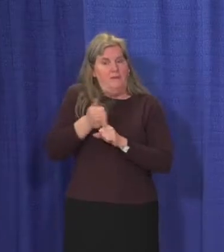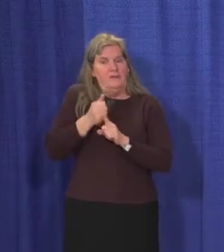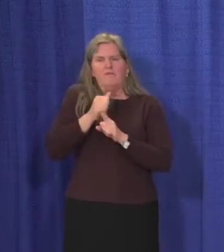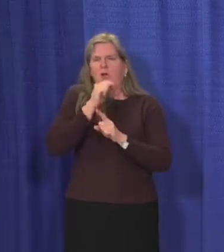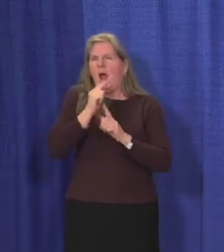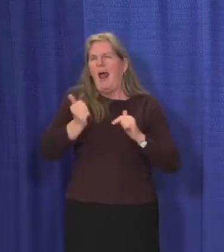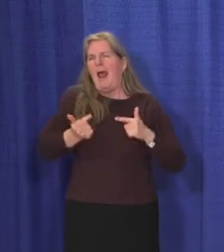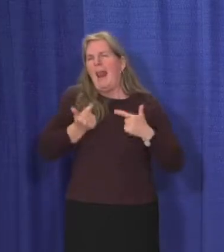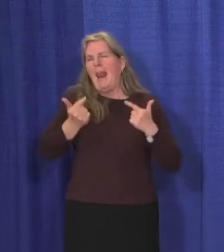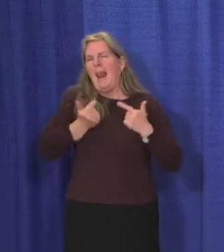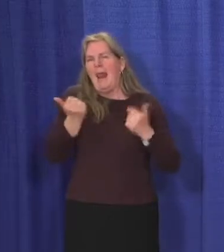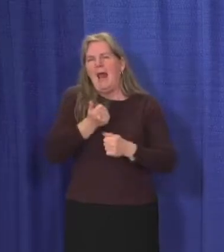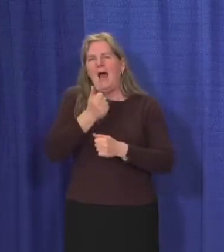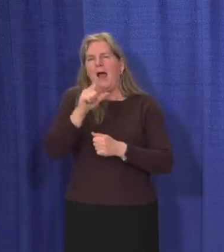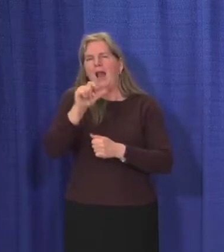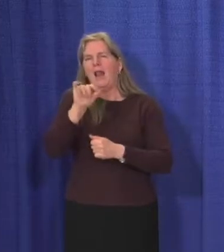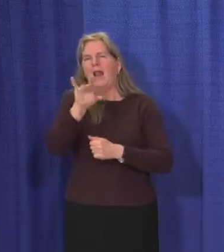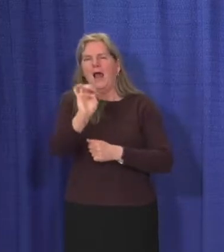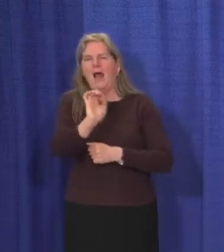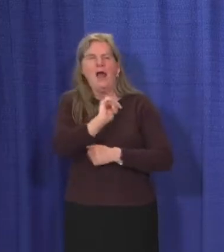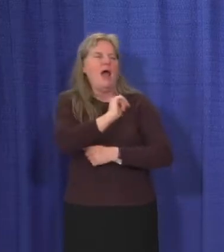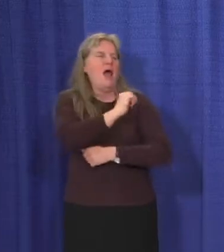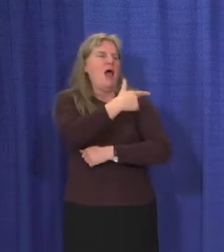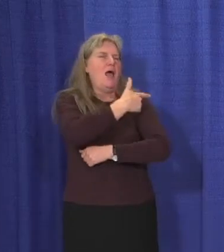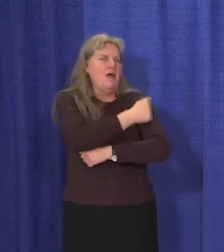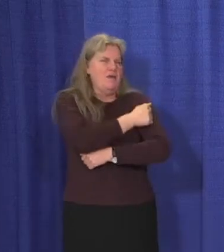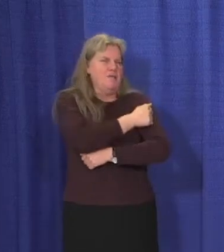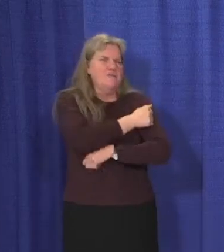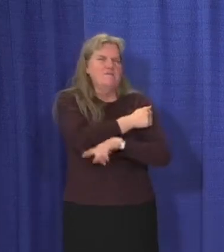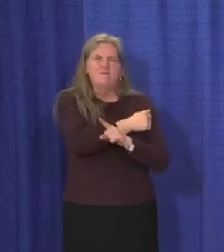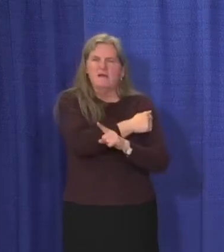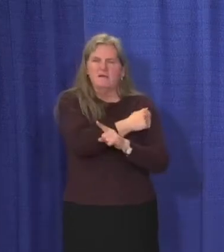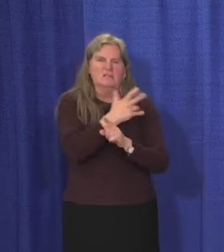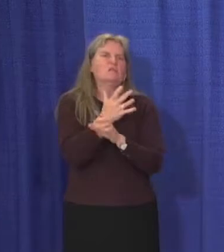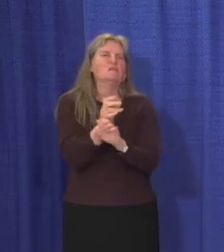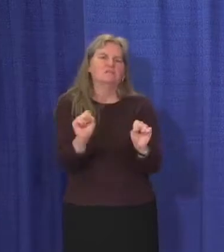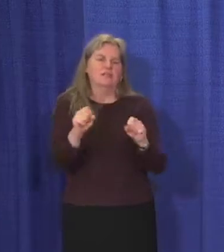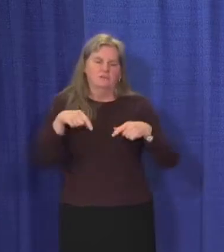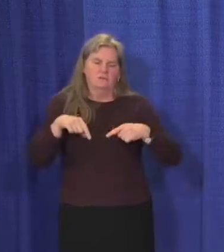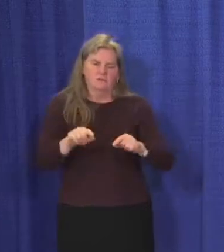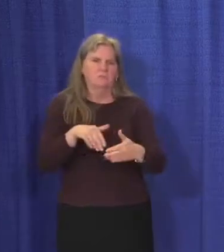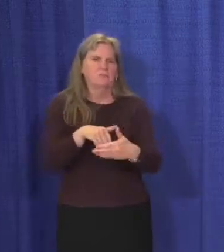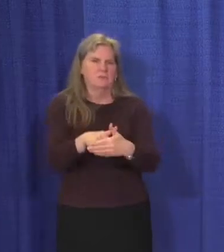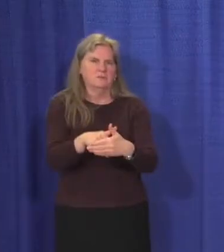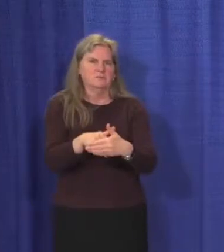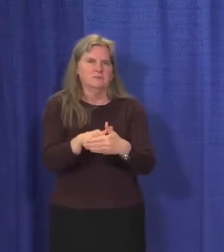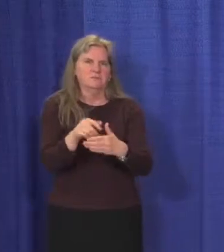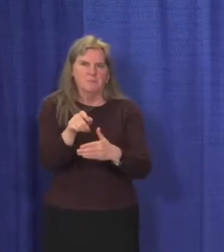inactivated and therefore not live we can be confident that these vaccines will be safe